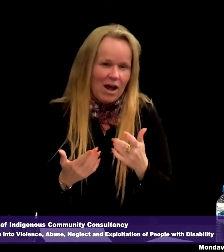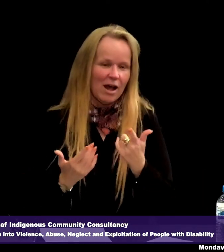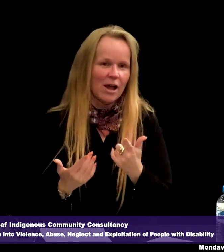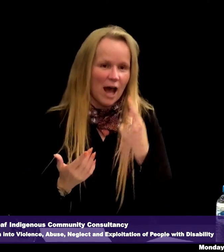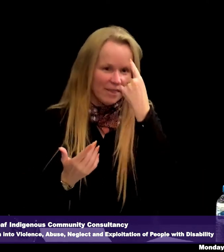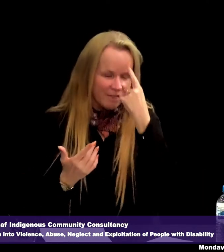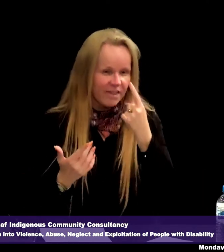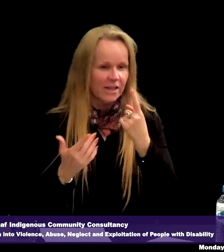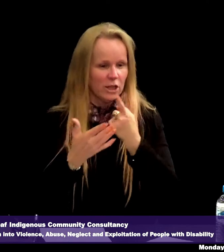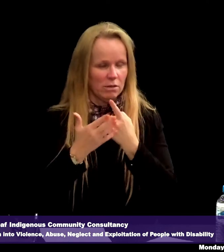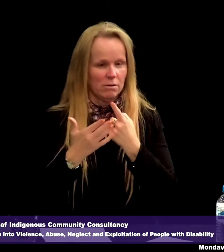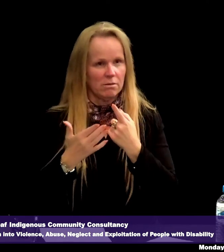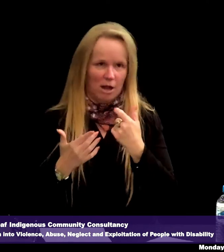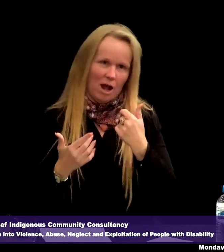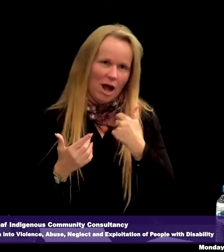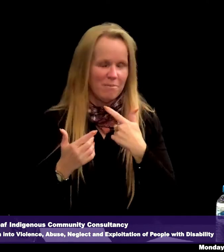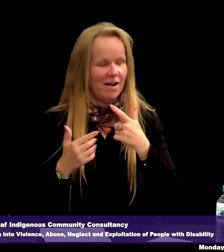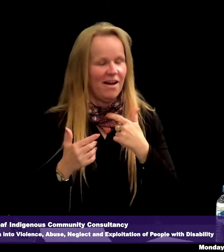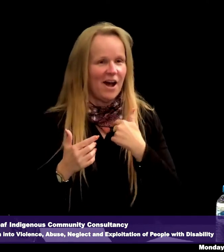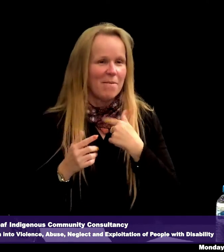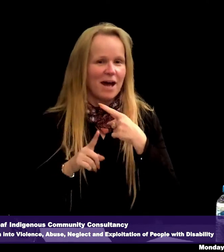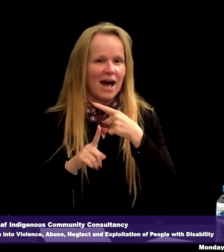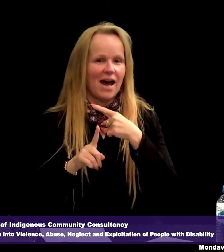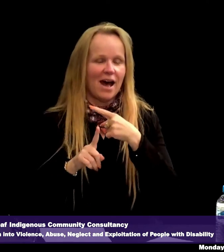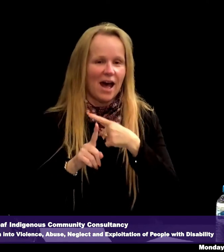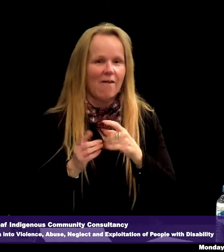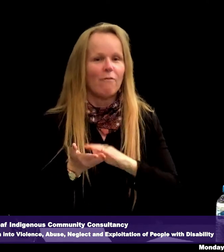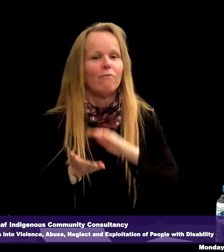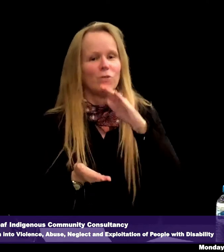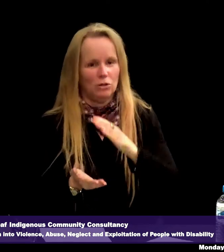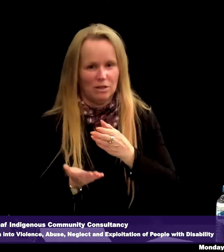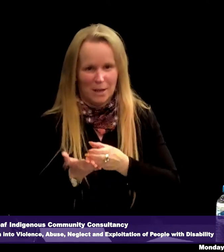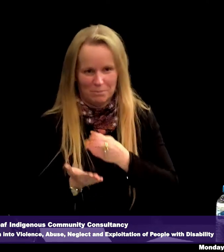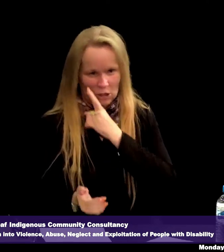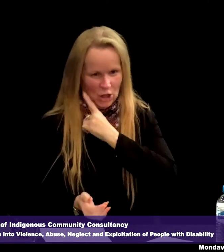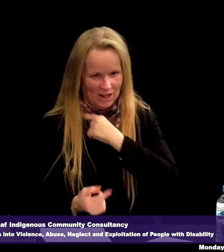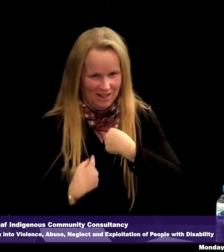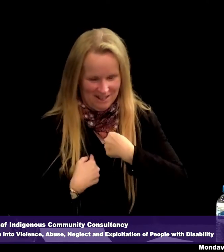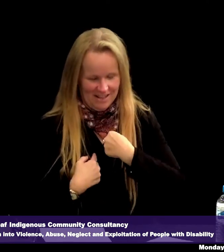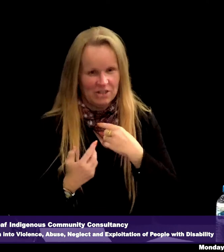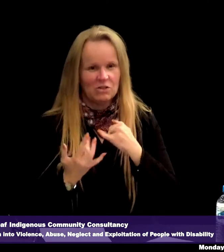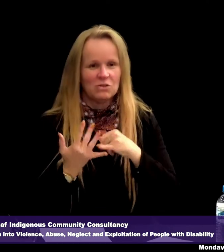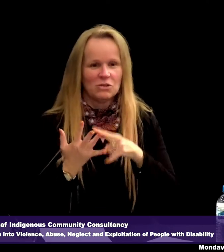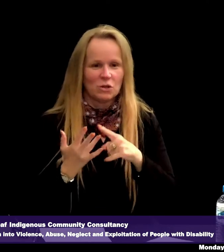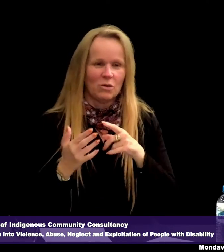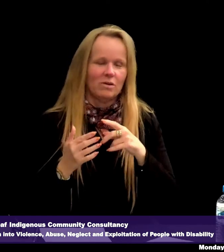Yes, I would like that. I think that I'm a glass-half-full kind of girl.